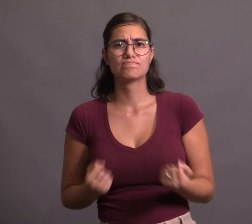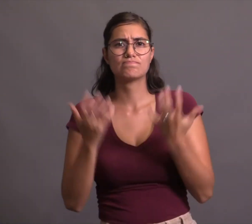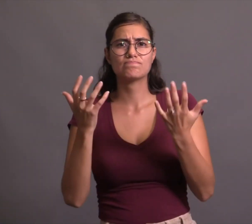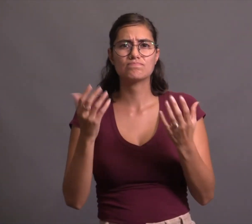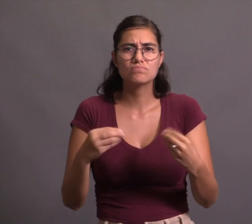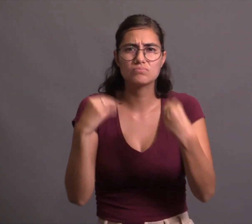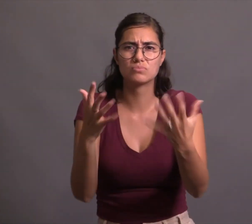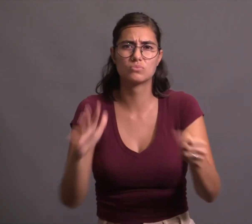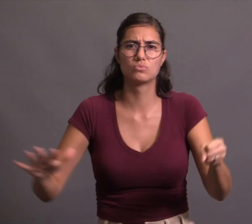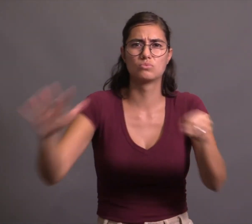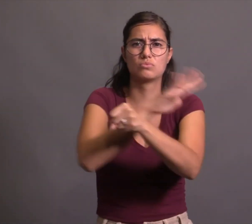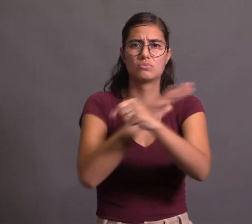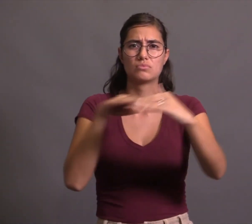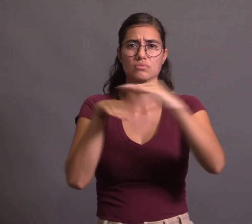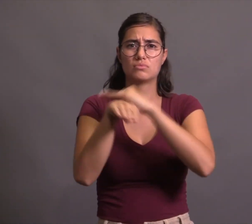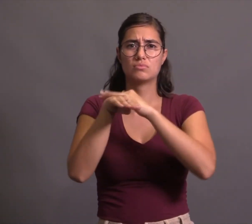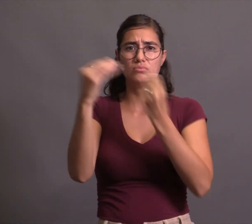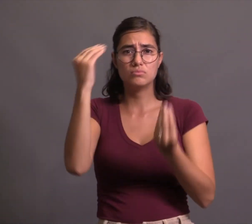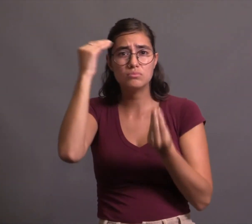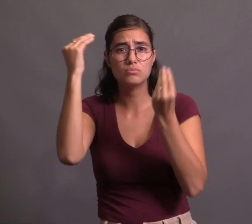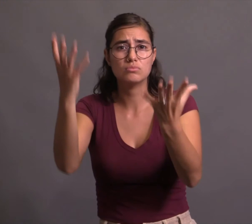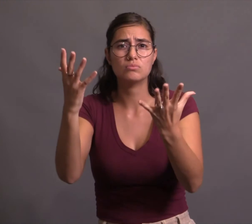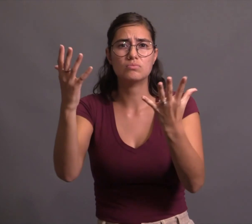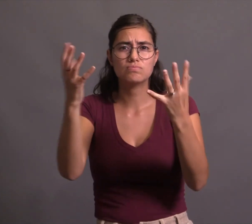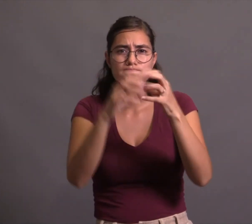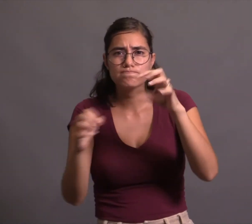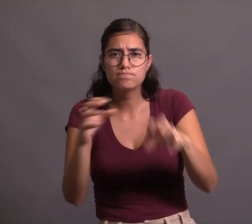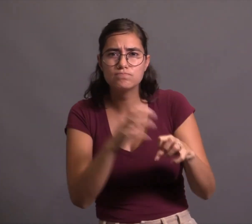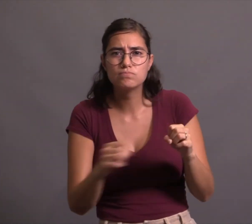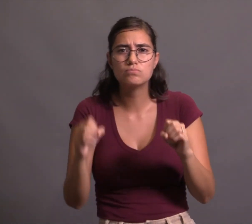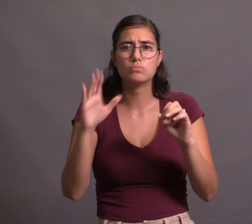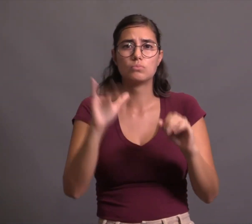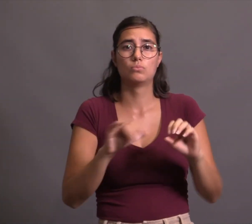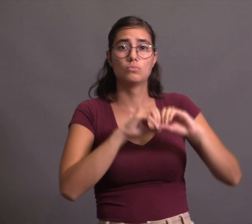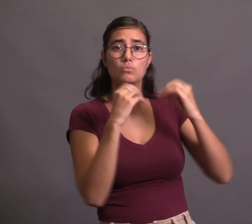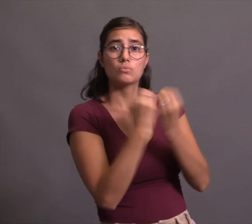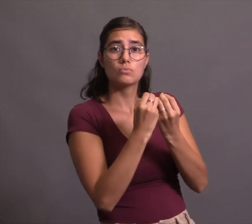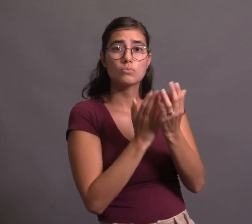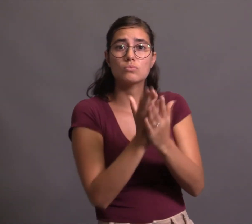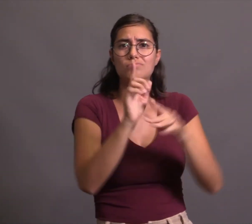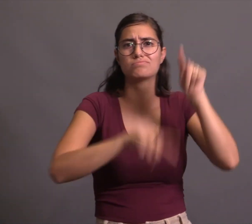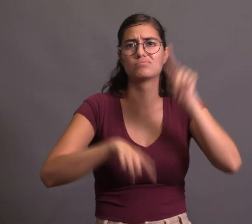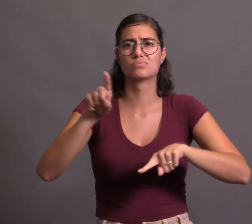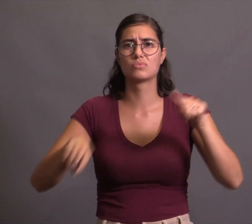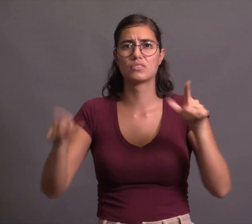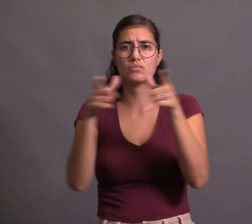Aspire to provide full access to information disseminated by the organization in multiple languages